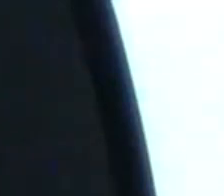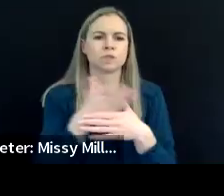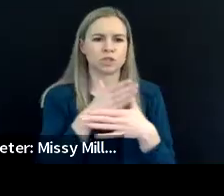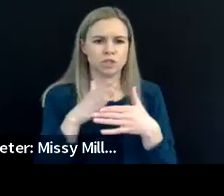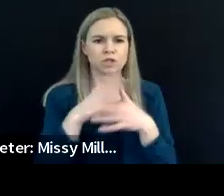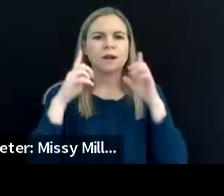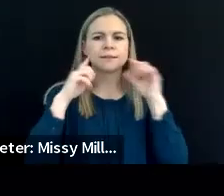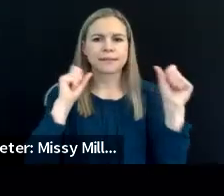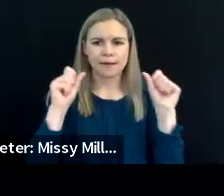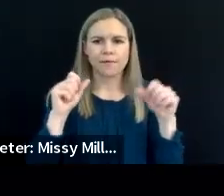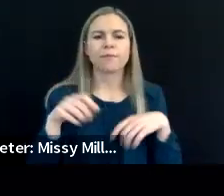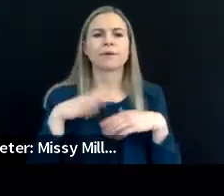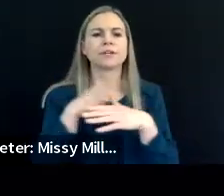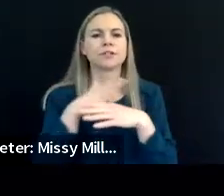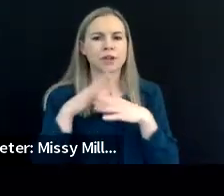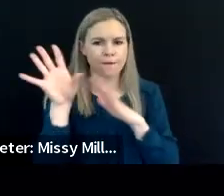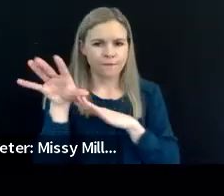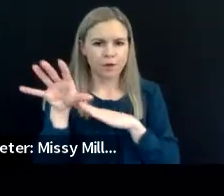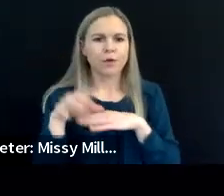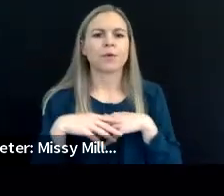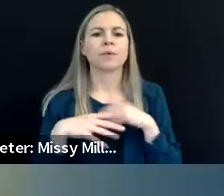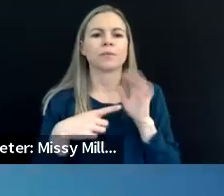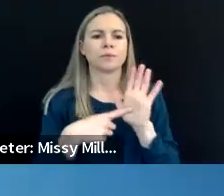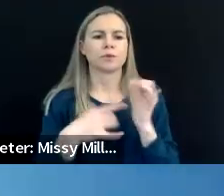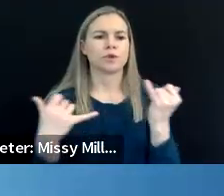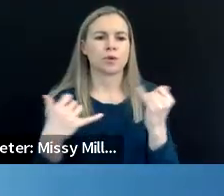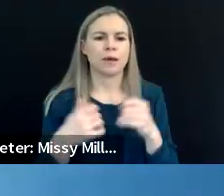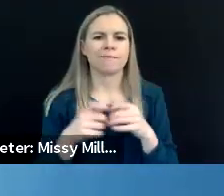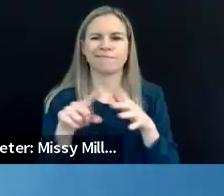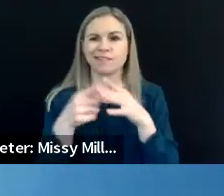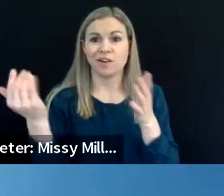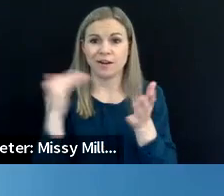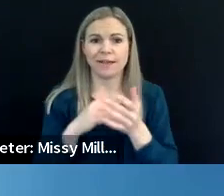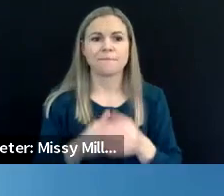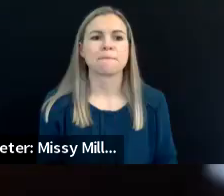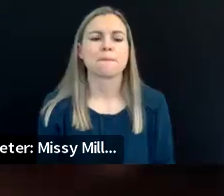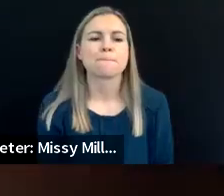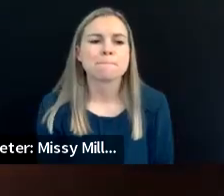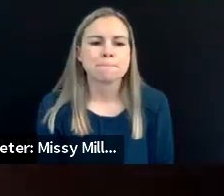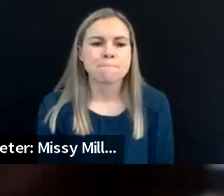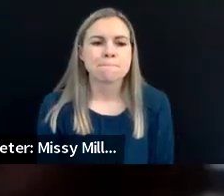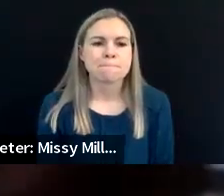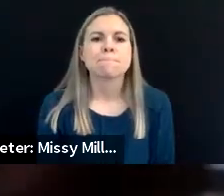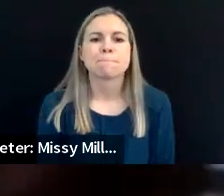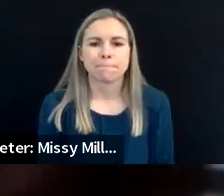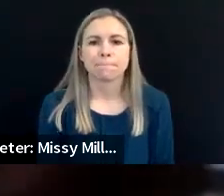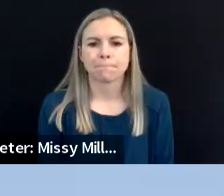Share video. Share. Restart. All right.